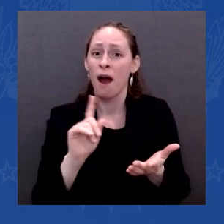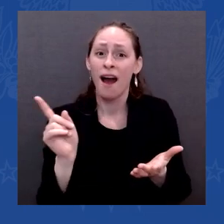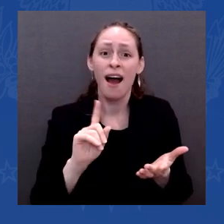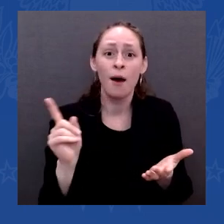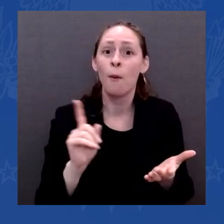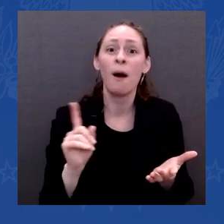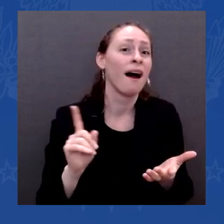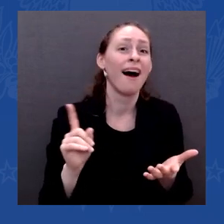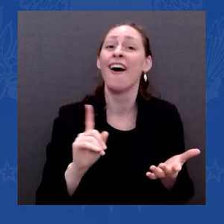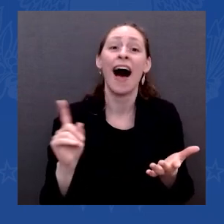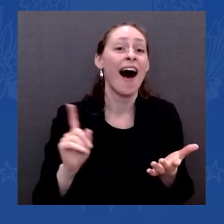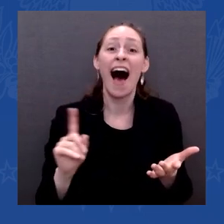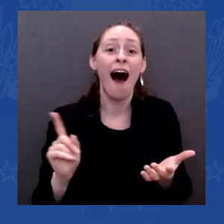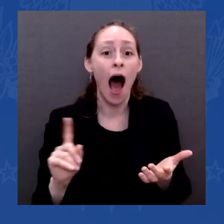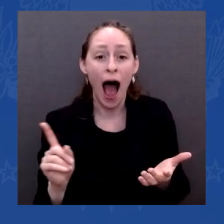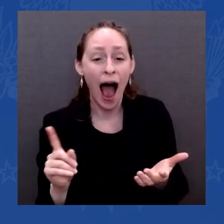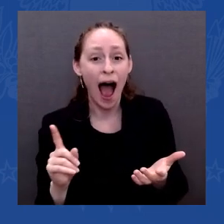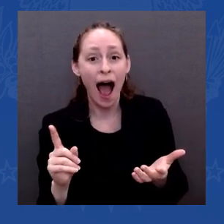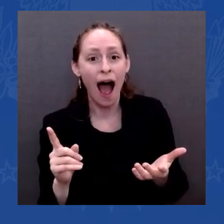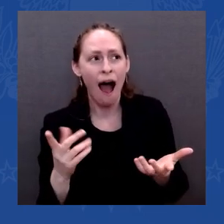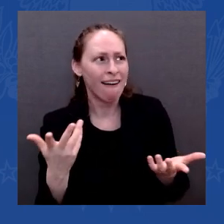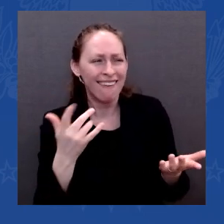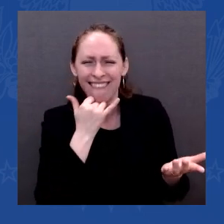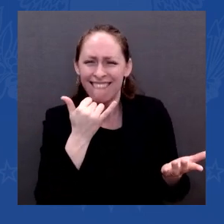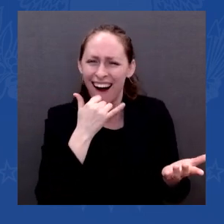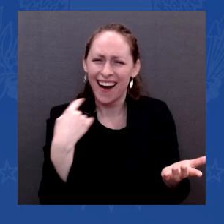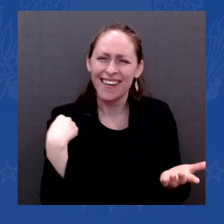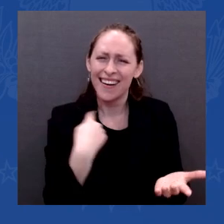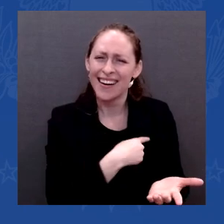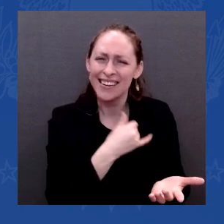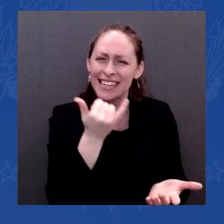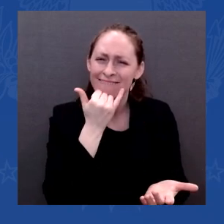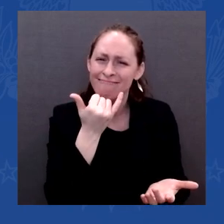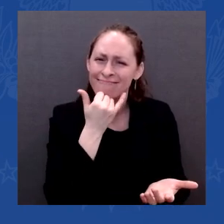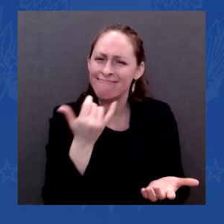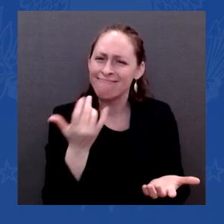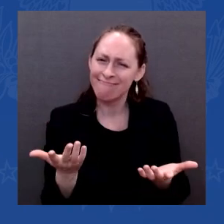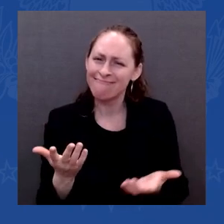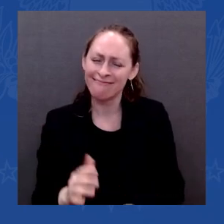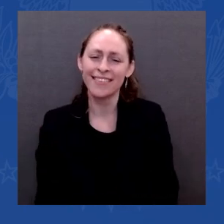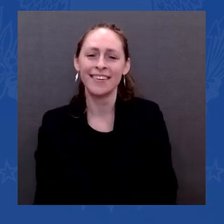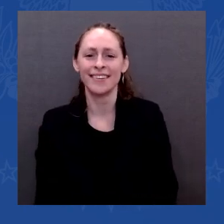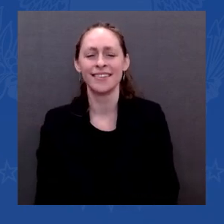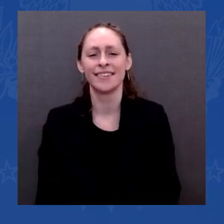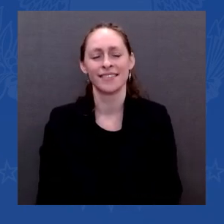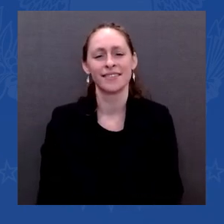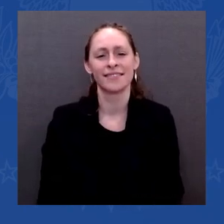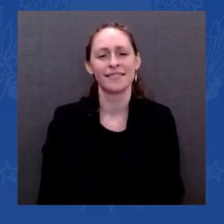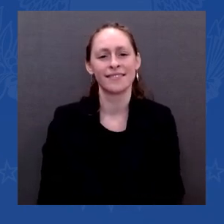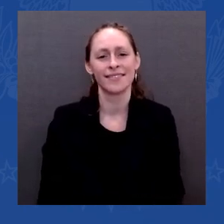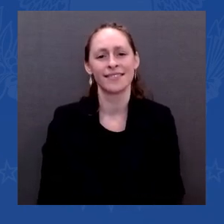We can do this and more on healthcare, nutrition, and a host of other issues. And, folks, here’s the point: We can do it